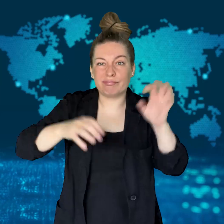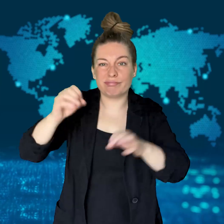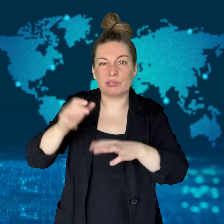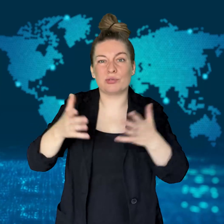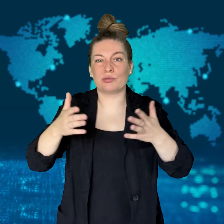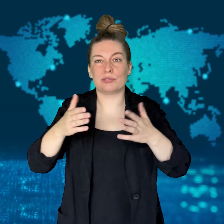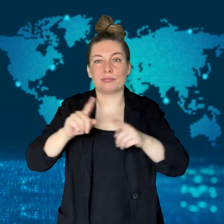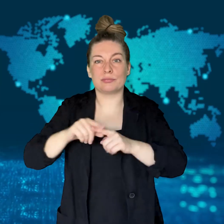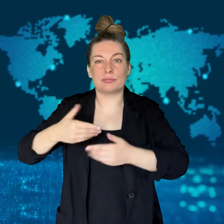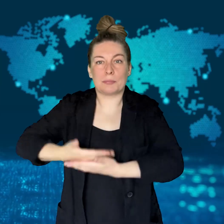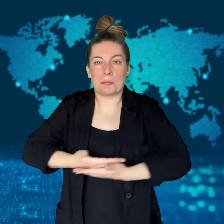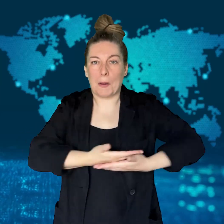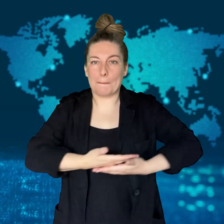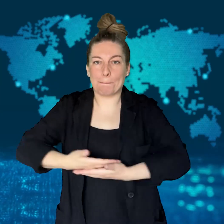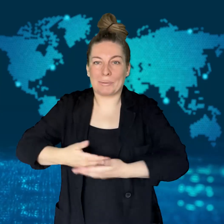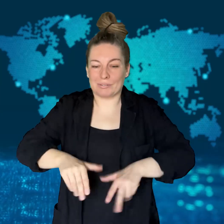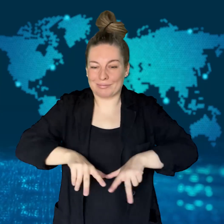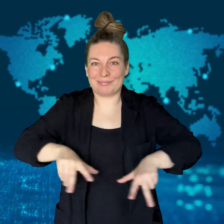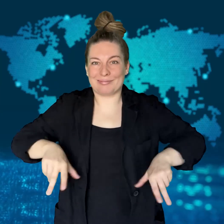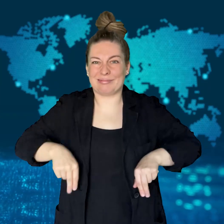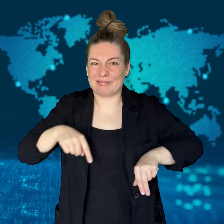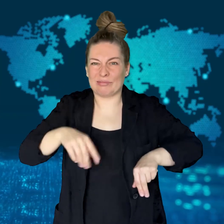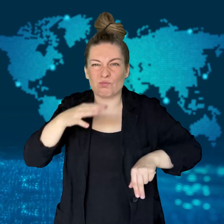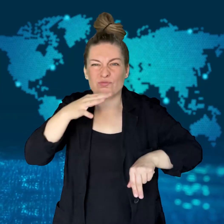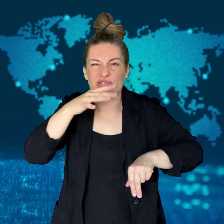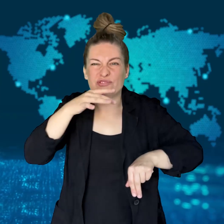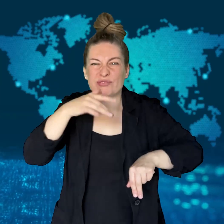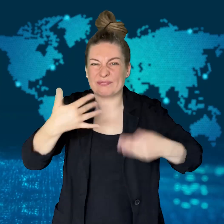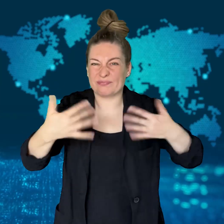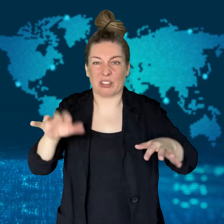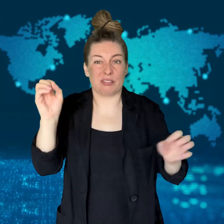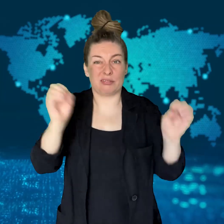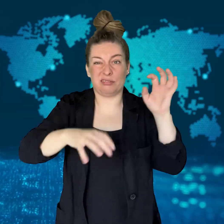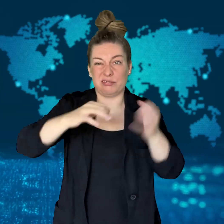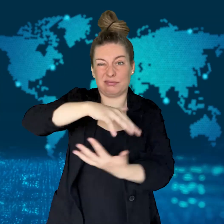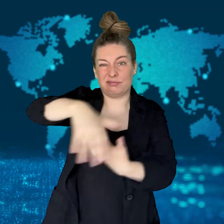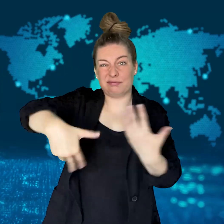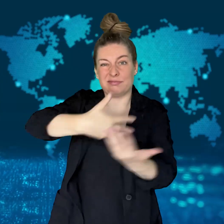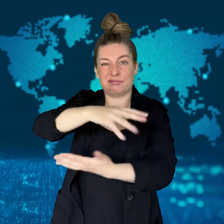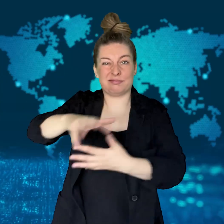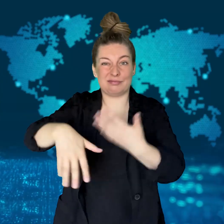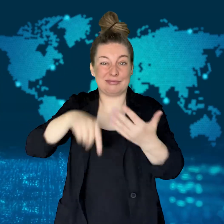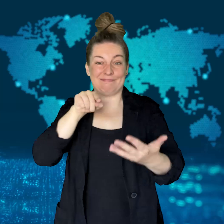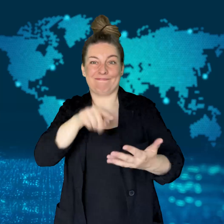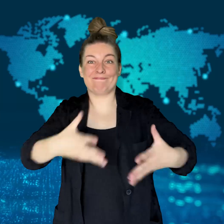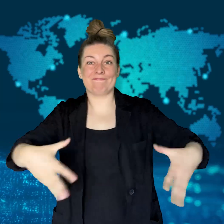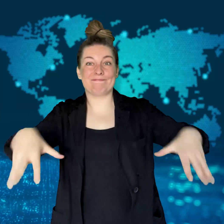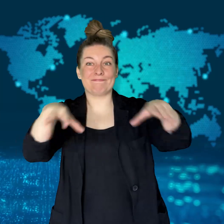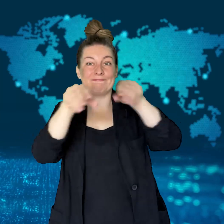and dirty diapers.